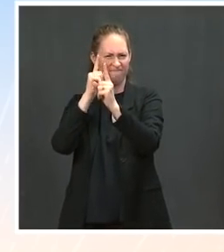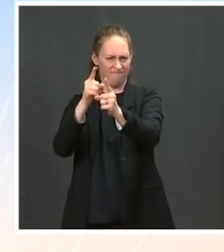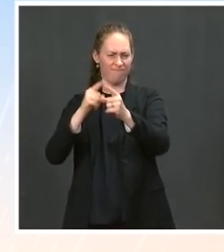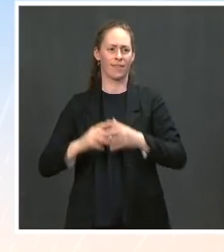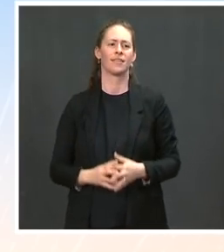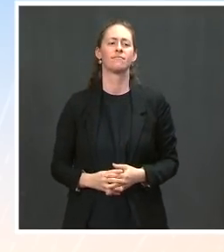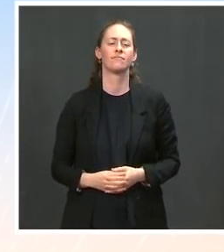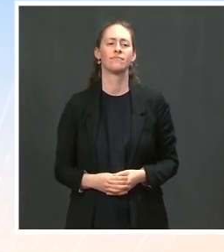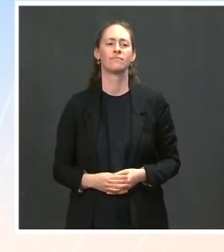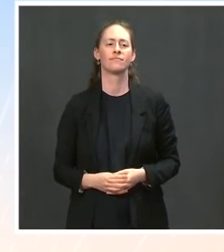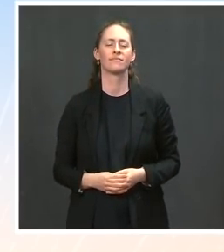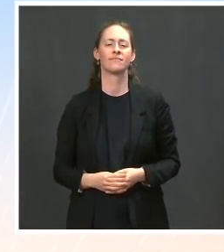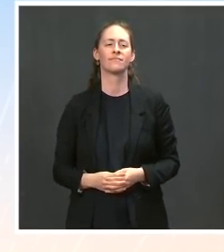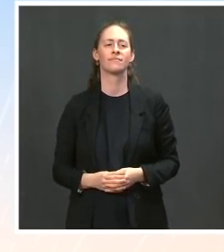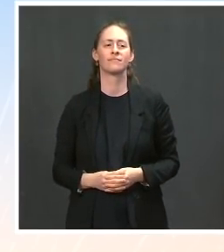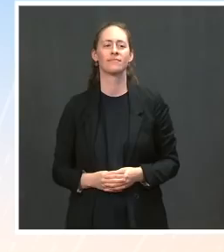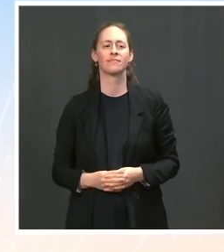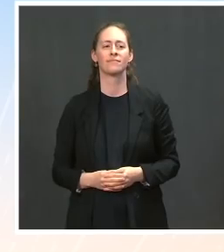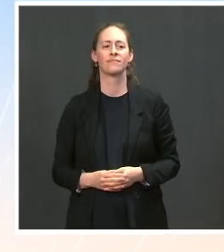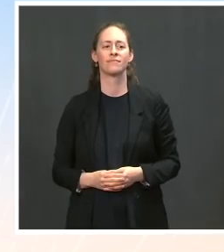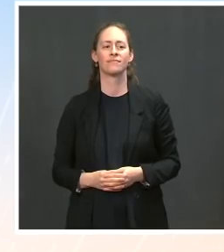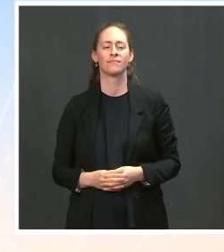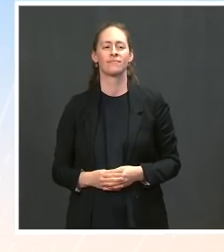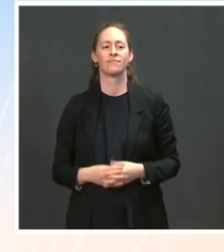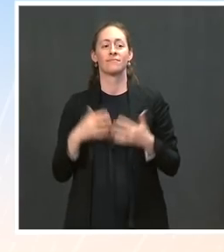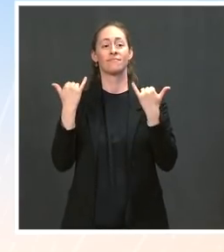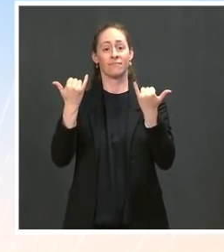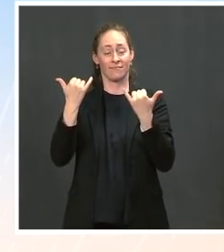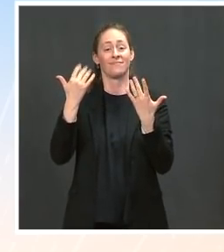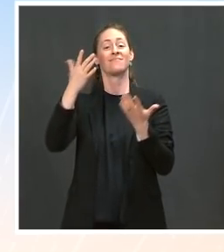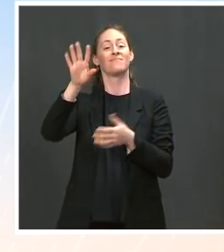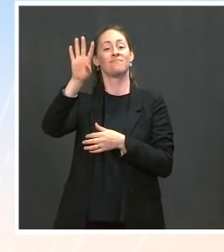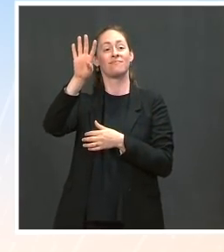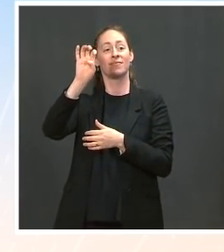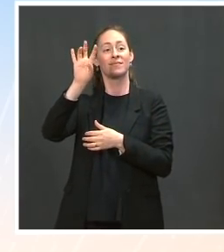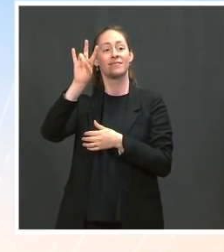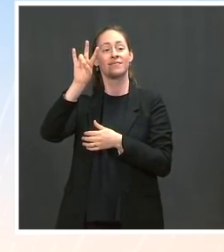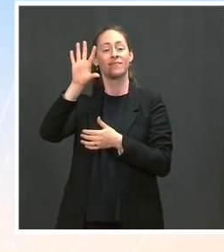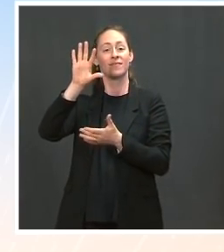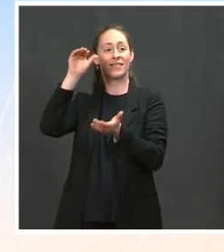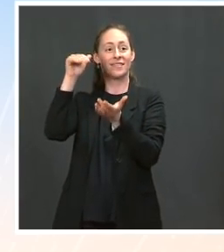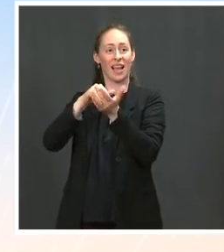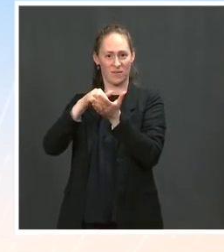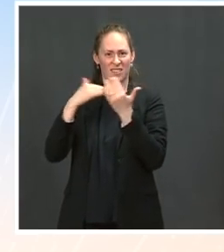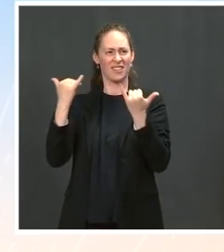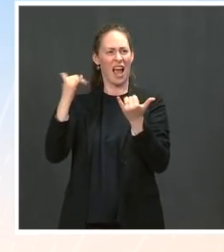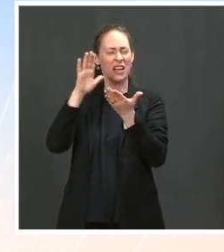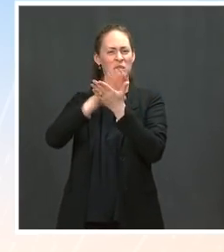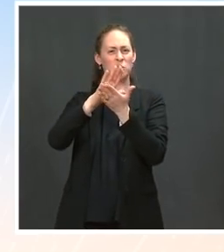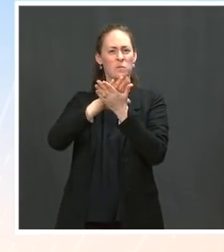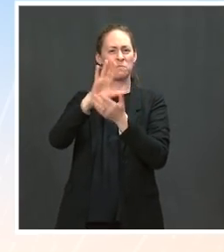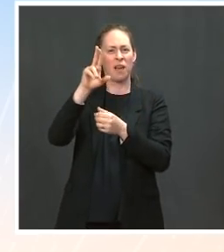There are currently 475,000 yellow school buses -- that sounded like a lot to me -- that serve 25 million children,